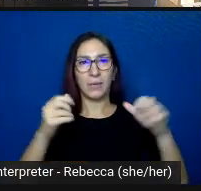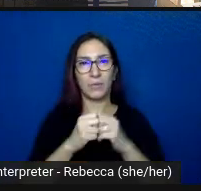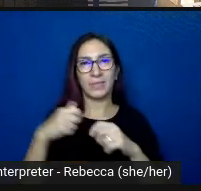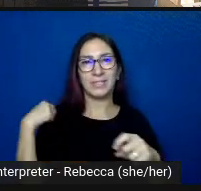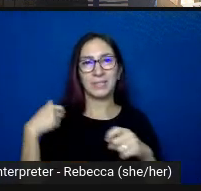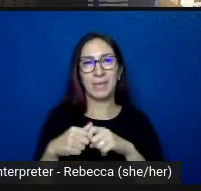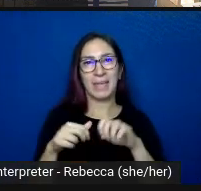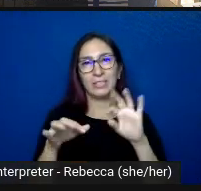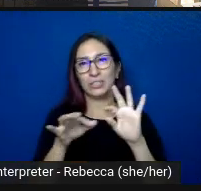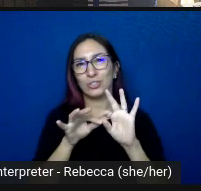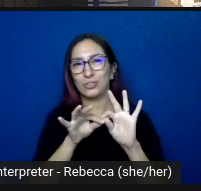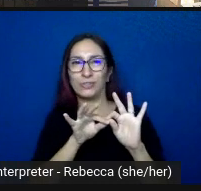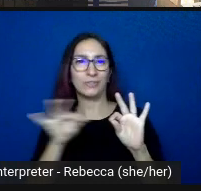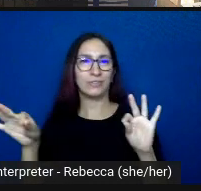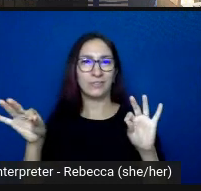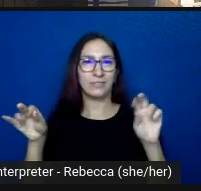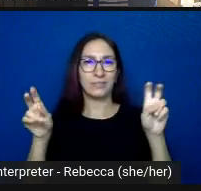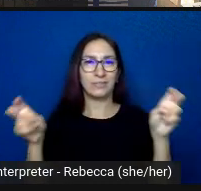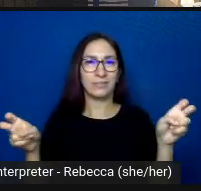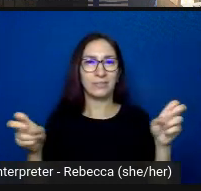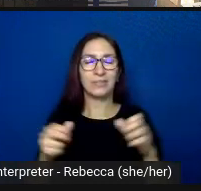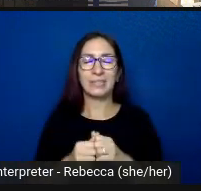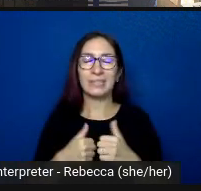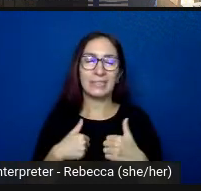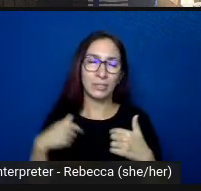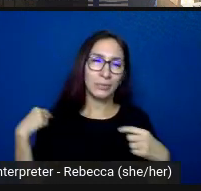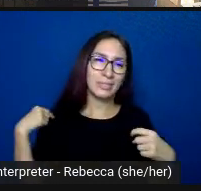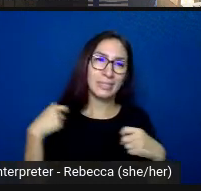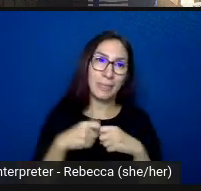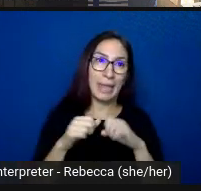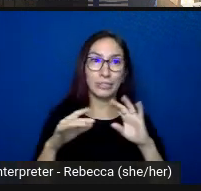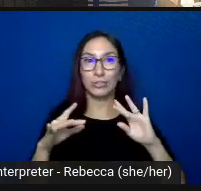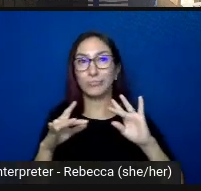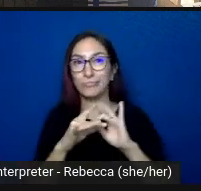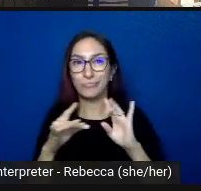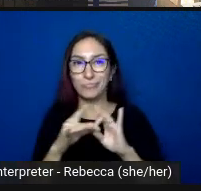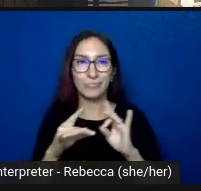and it's Spanish. I will just say the translation.